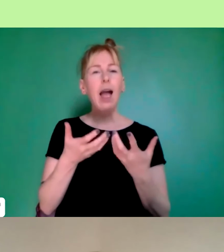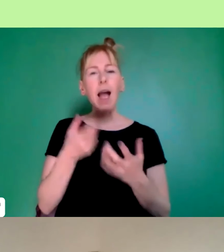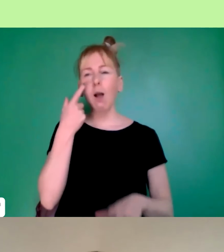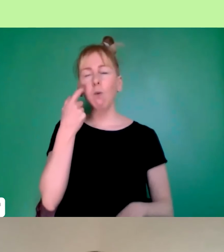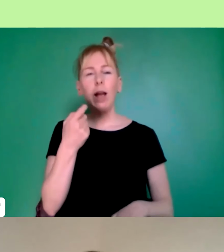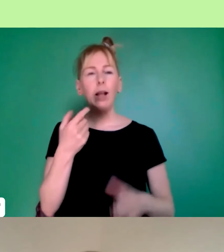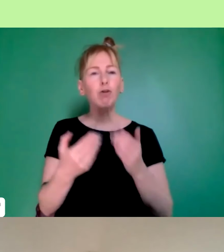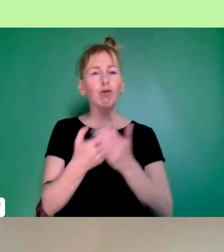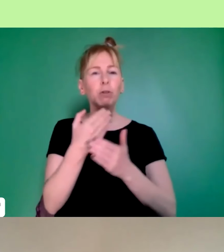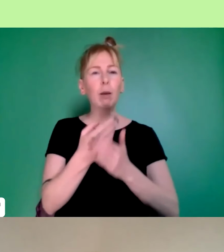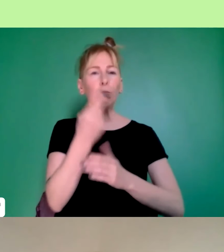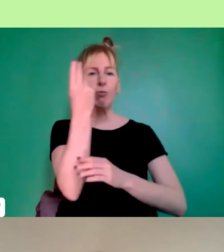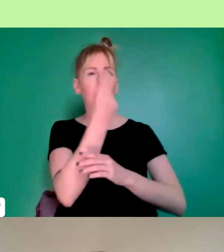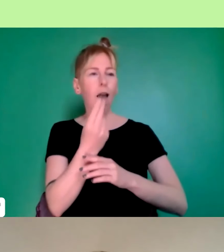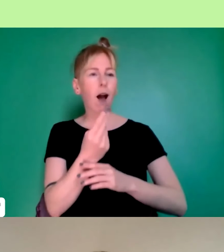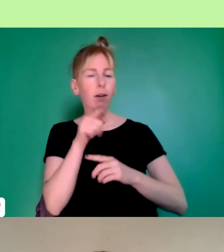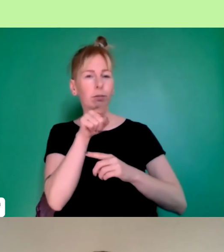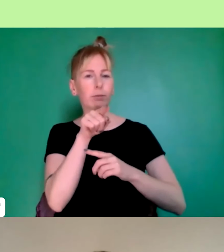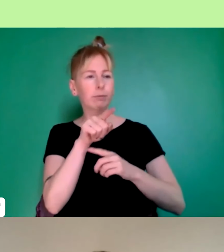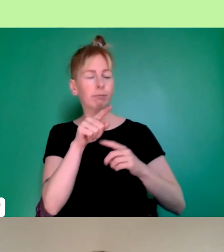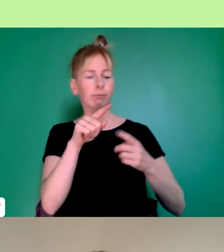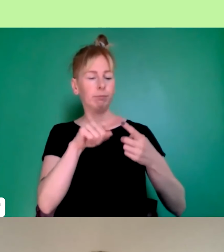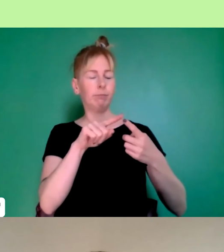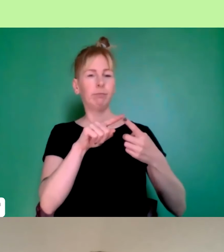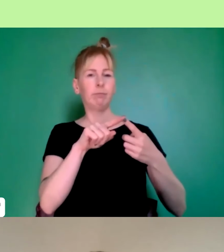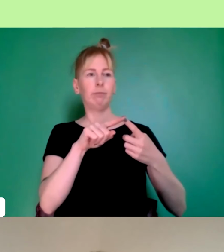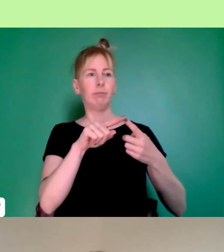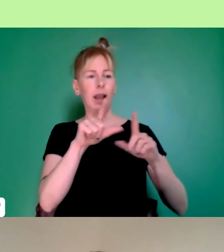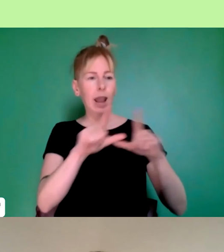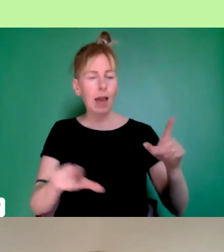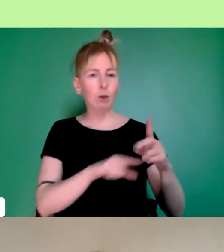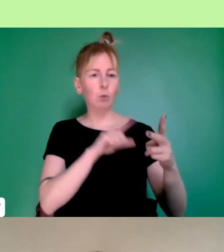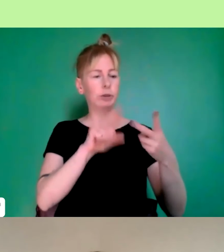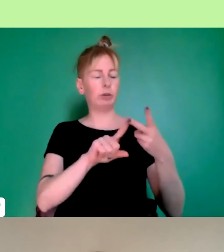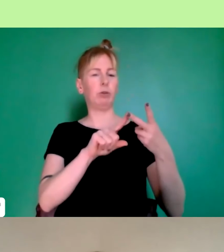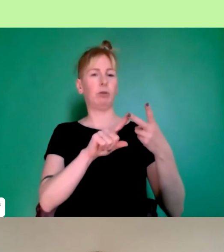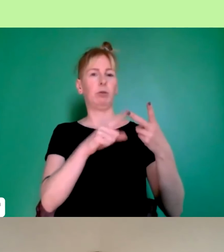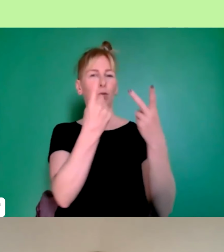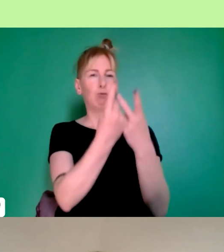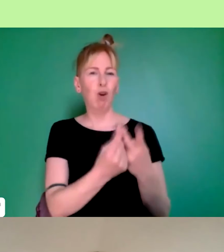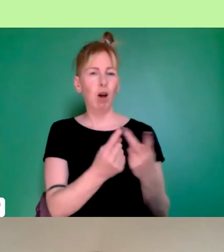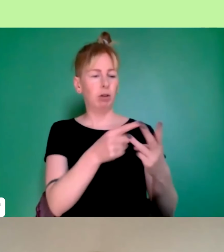contemporary art and the products of contemporary art are this particular set of things,